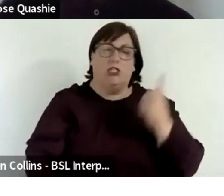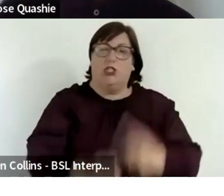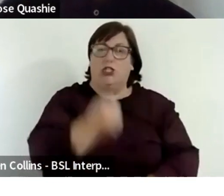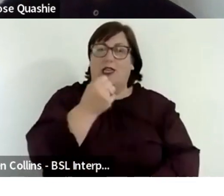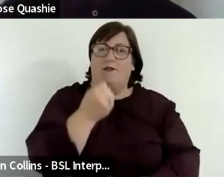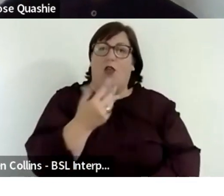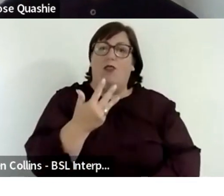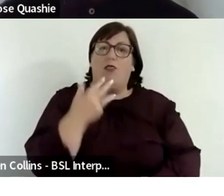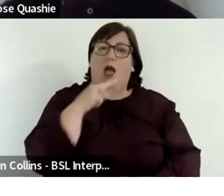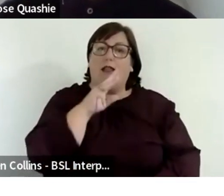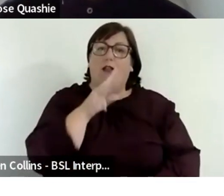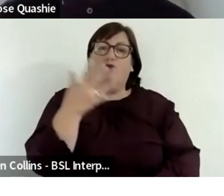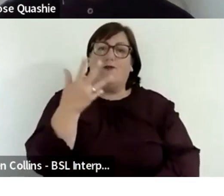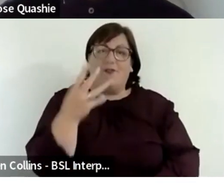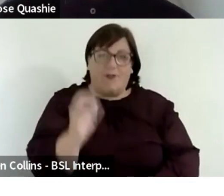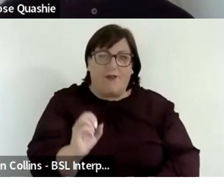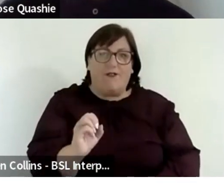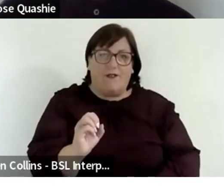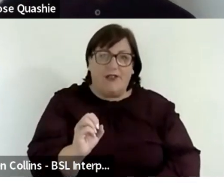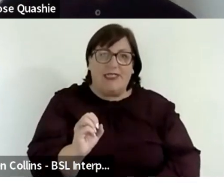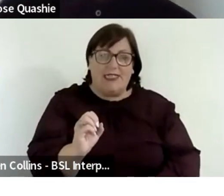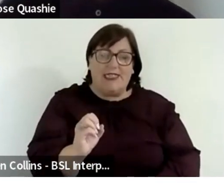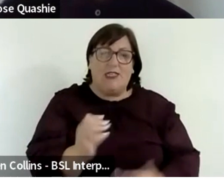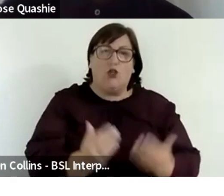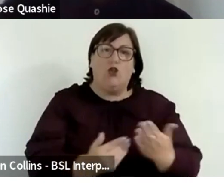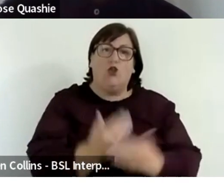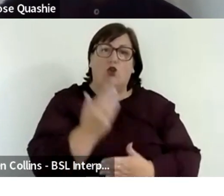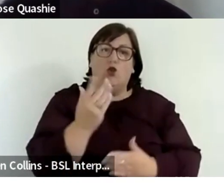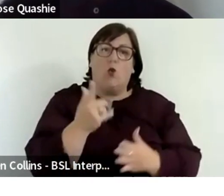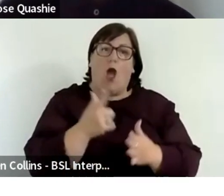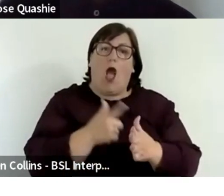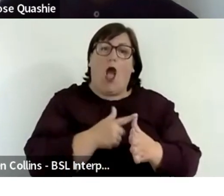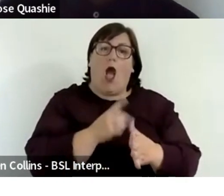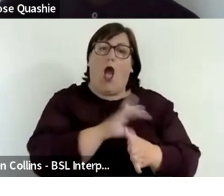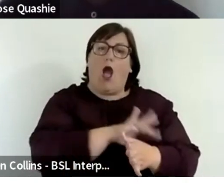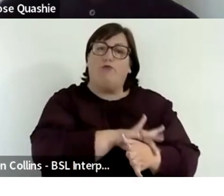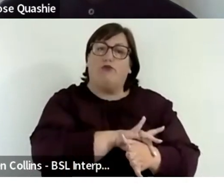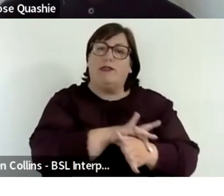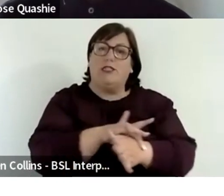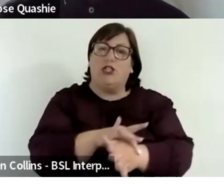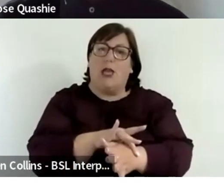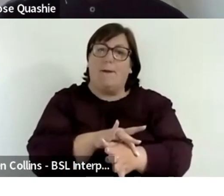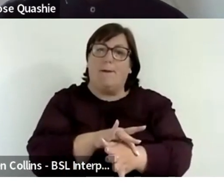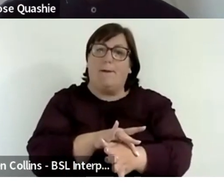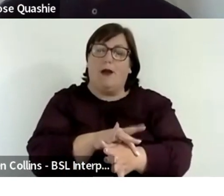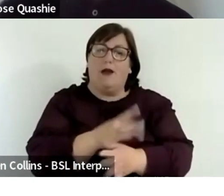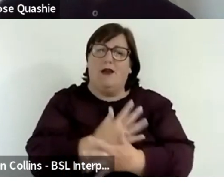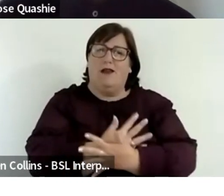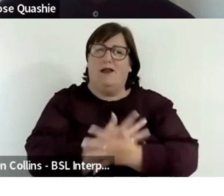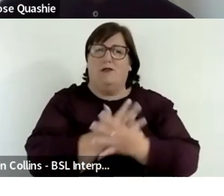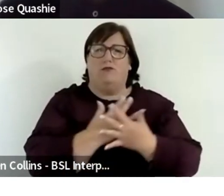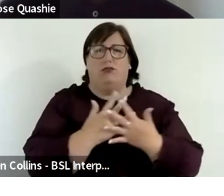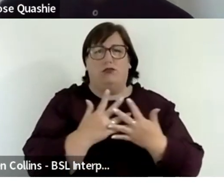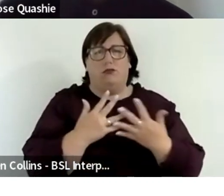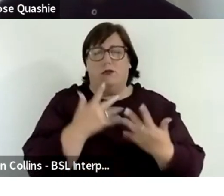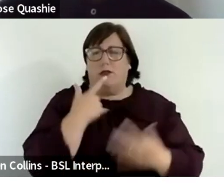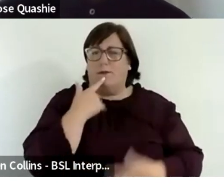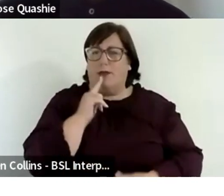HS2 programme, and over 2,200 people previously out of work have been able to secure employment lasting for at